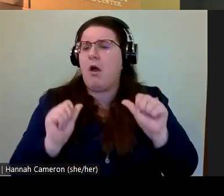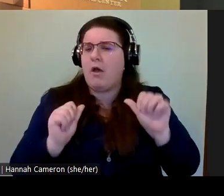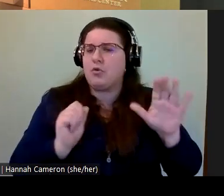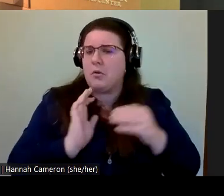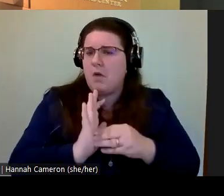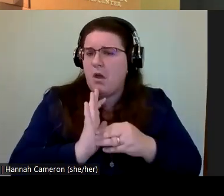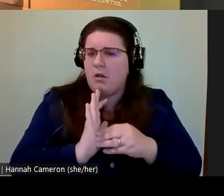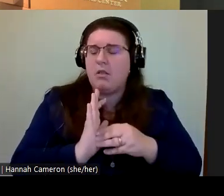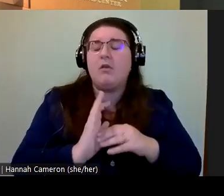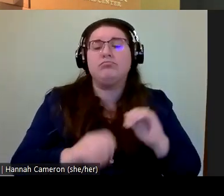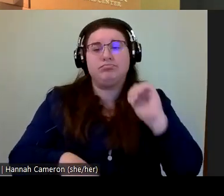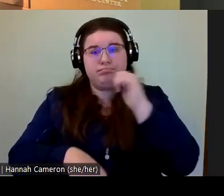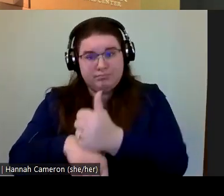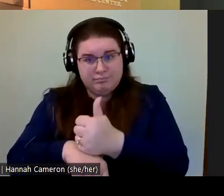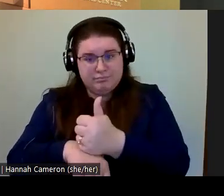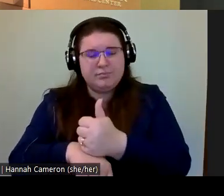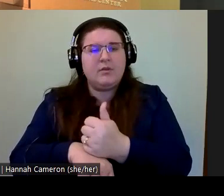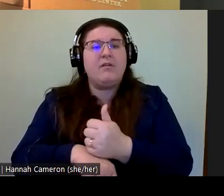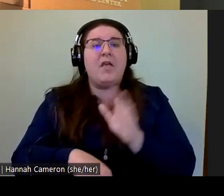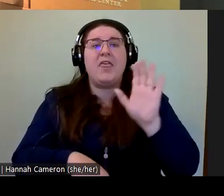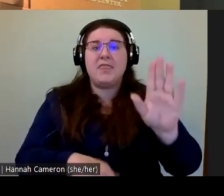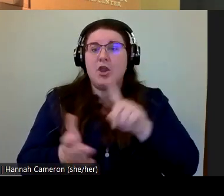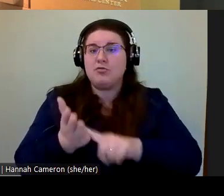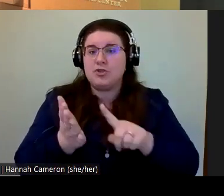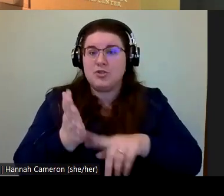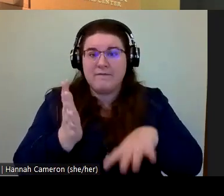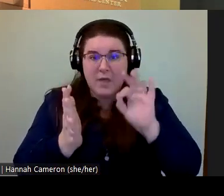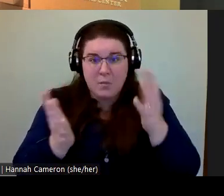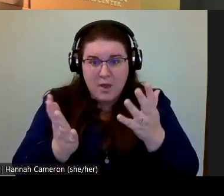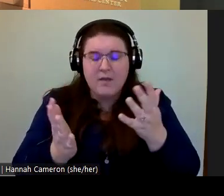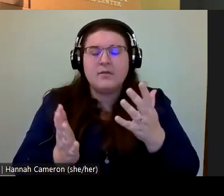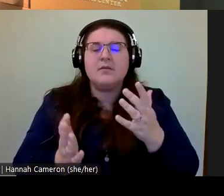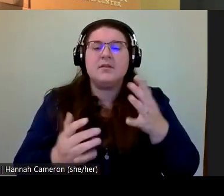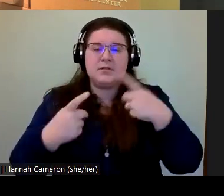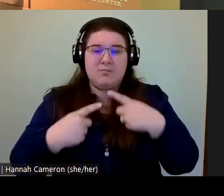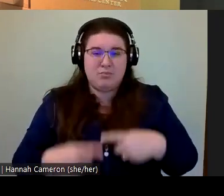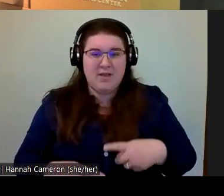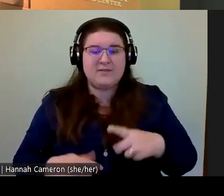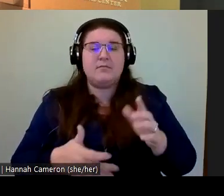get the time that it took to get a depressed Mayo Primary Care Clinic into remission from depression